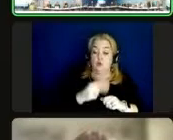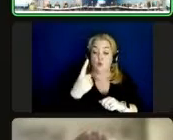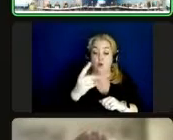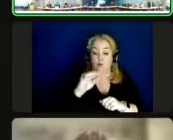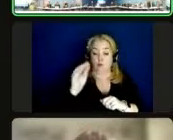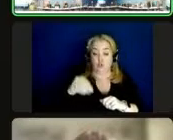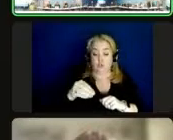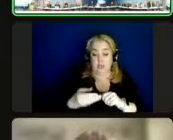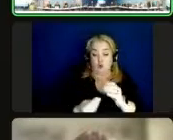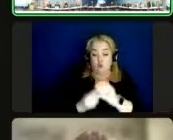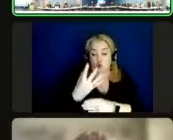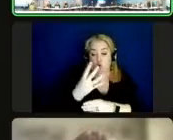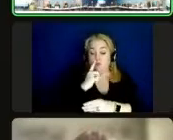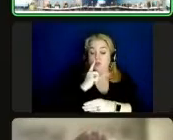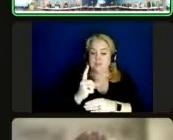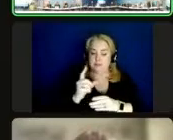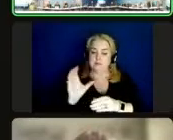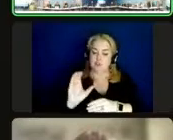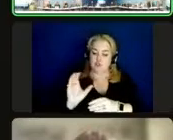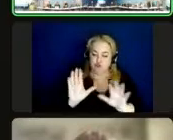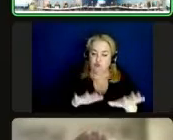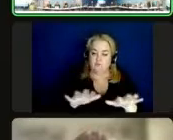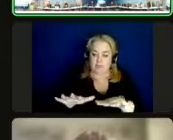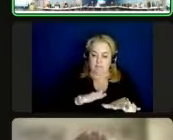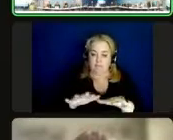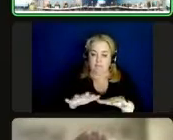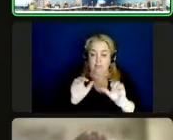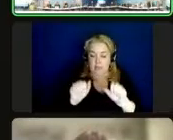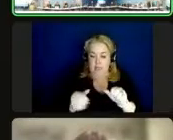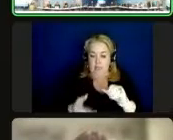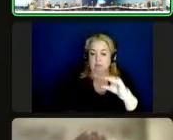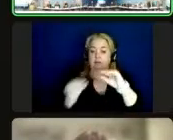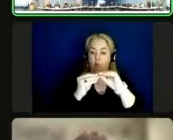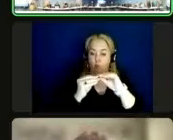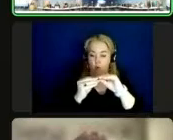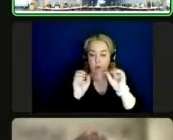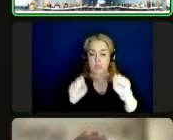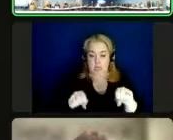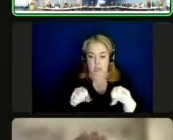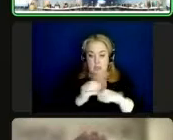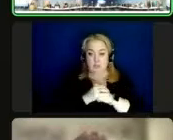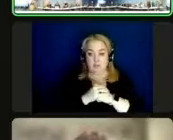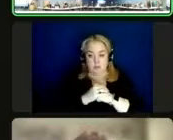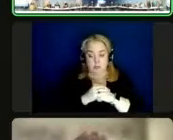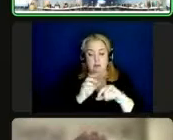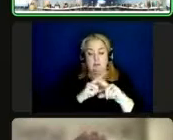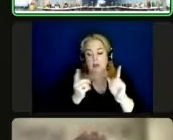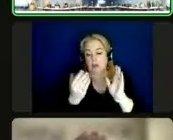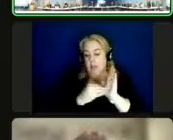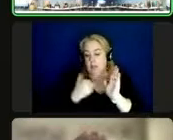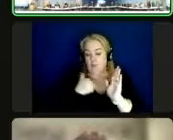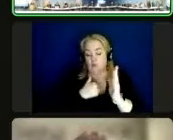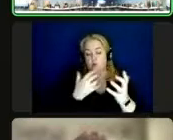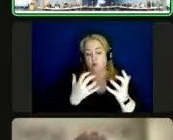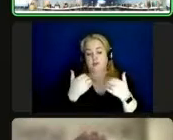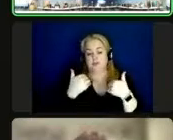THOUSAND ADDITIONAL FOLKS BY 2030 BY A REALLY GOOD QUESTION.